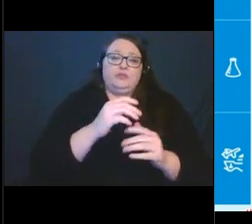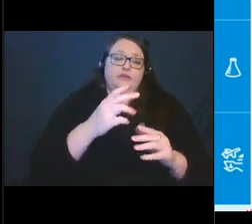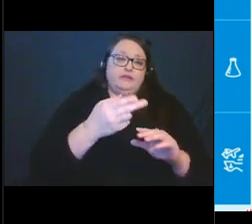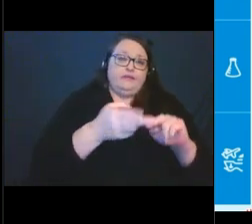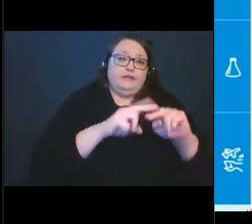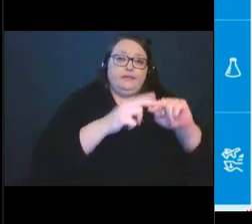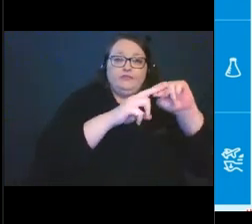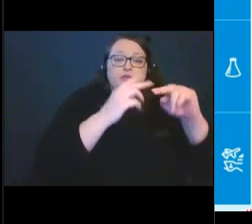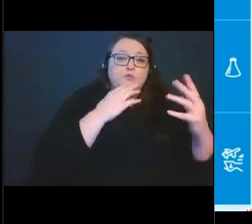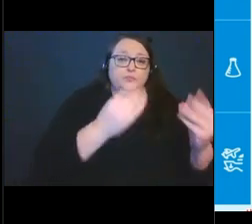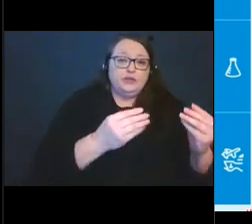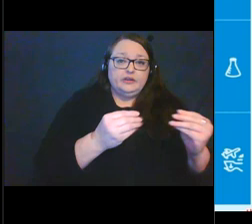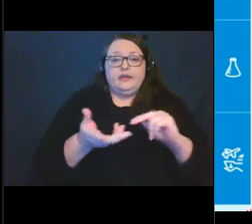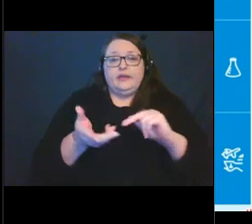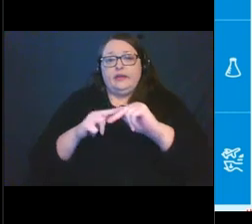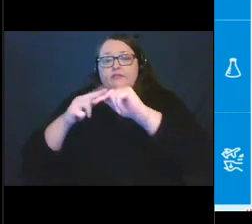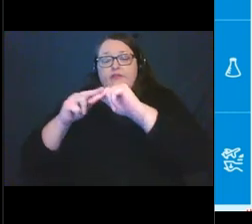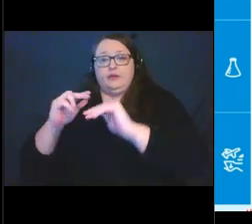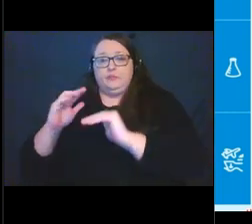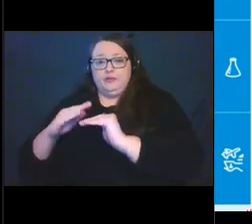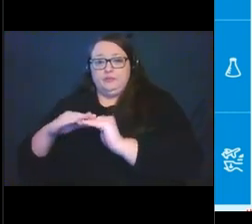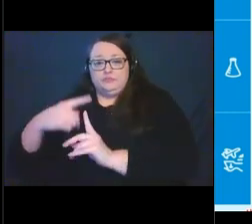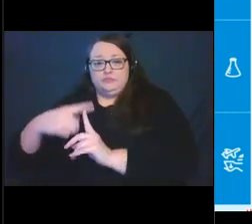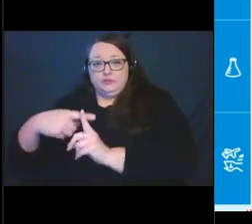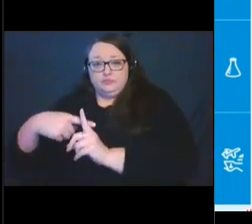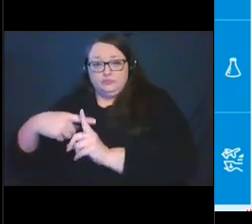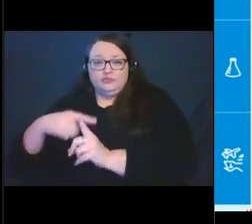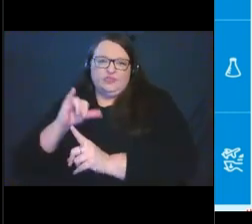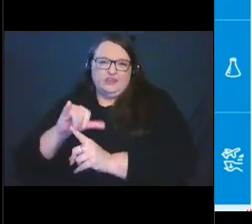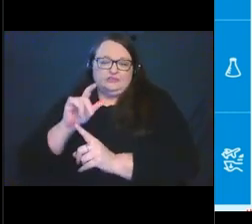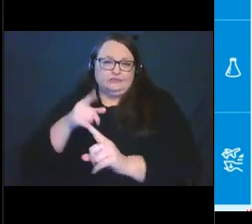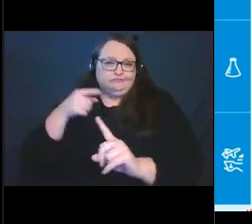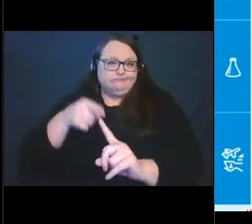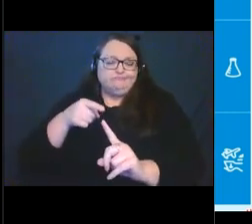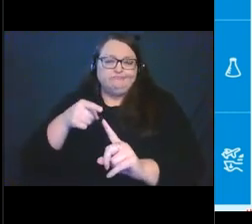temperatures, which is a core concept of Meteorology 101. We leveraged this